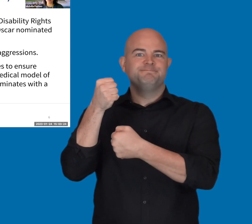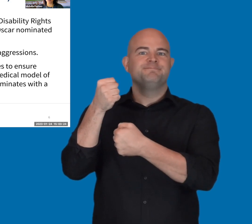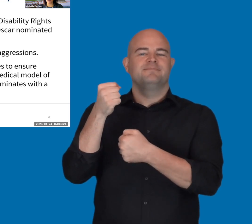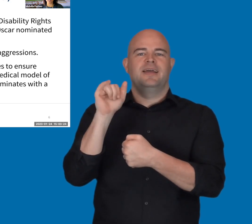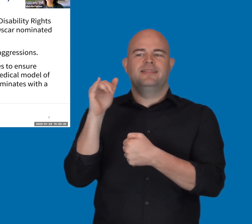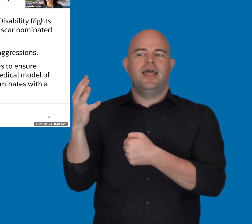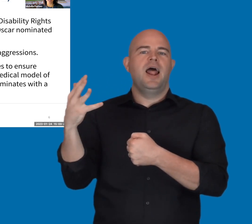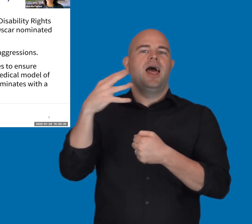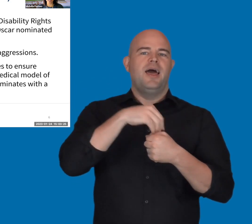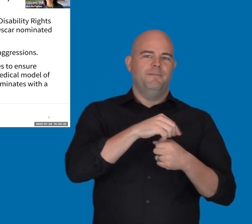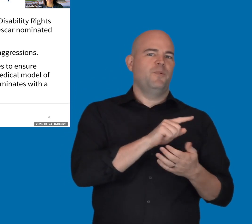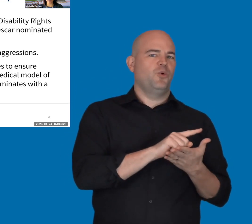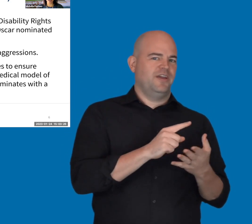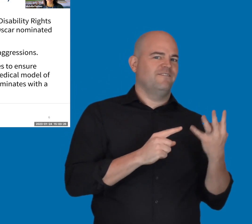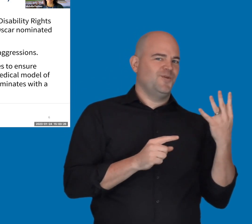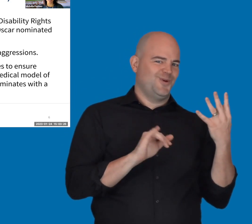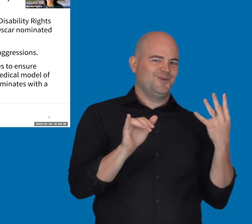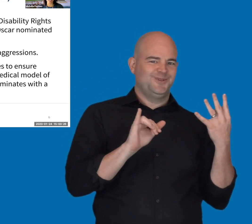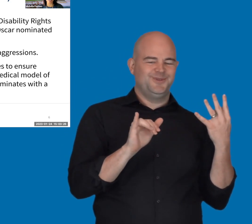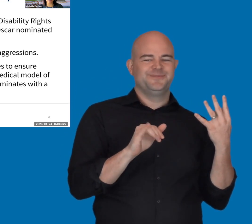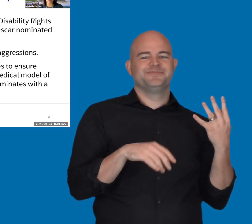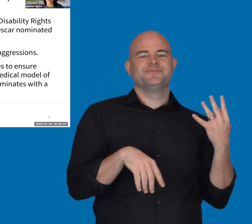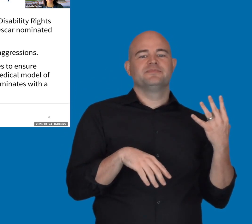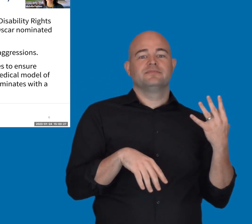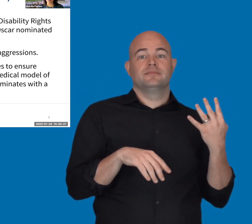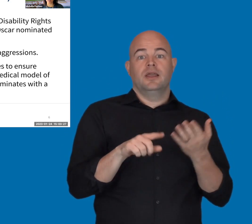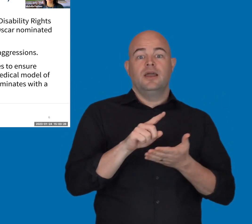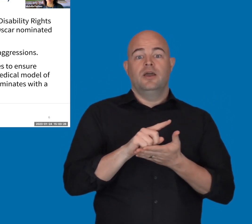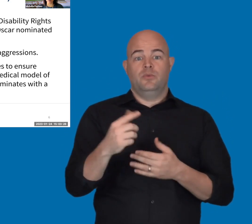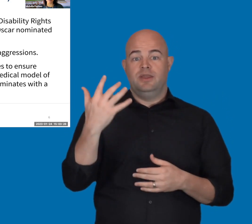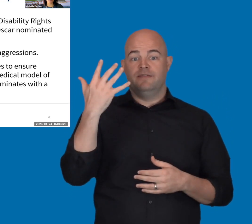opportunities to learn what to do as an ally,